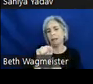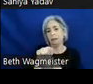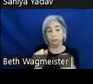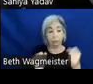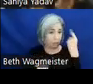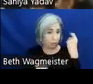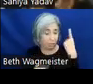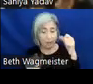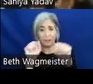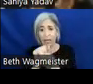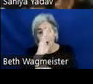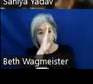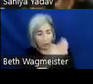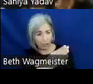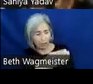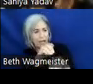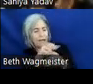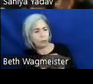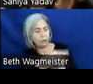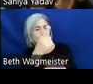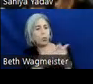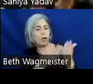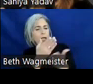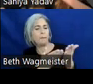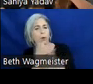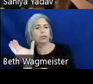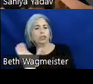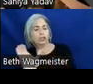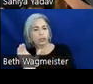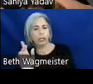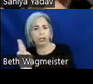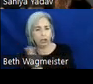tasks directly influences what components are used and how they need to be designed.